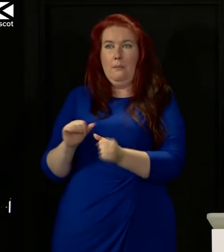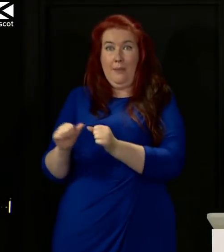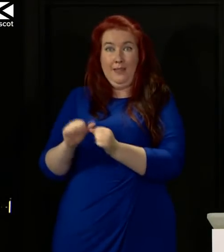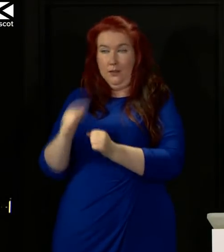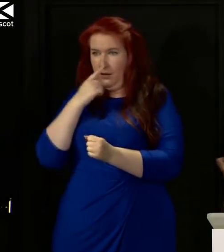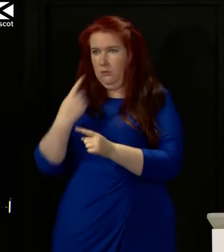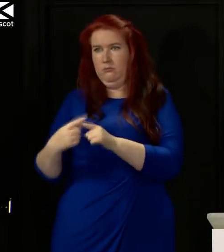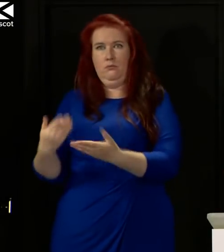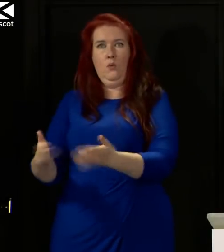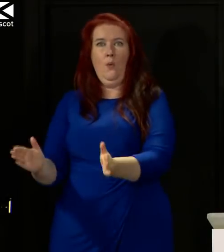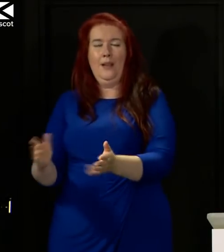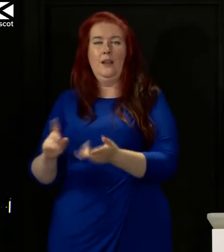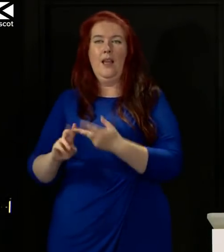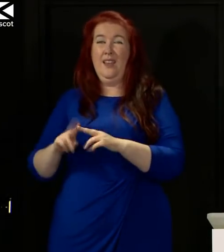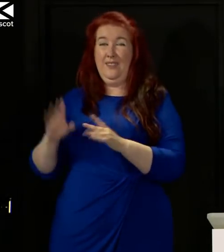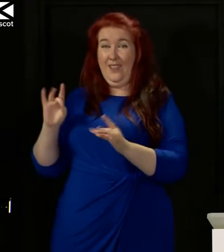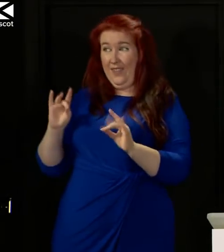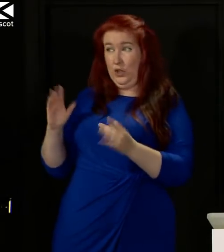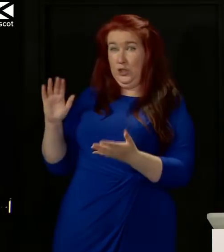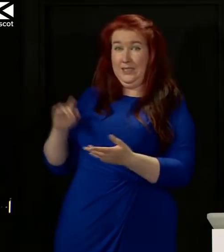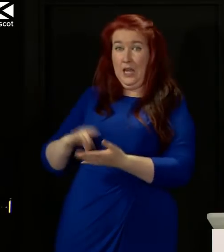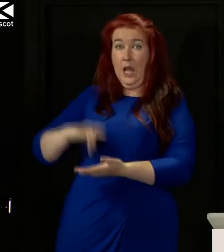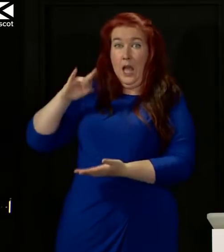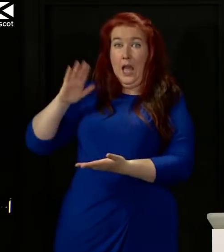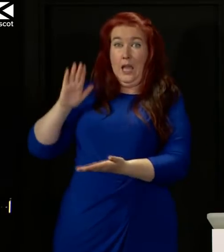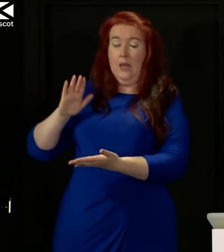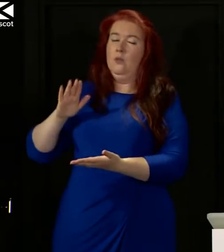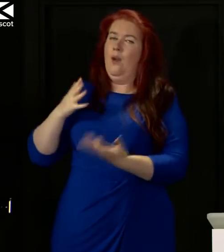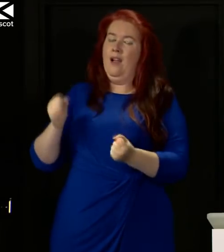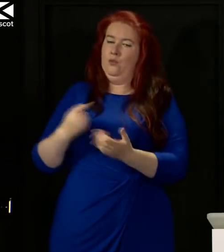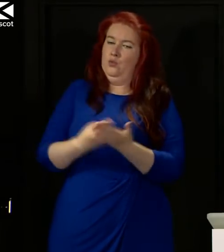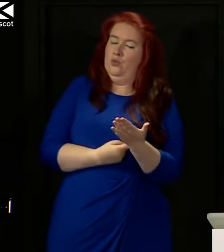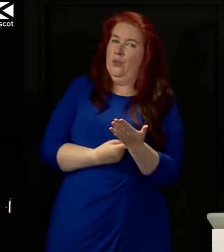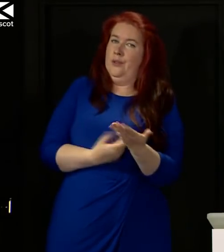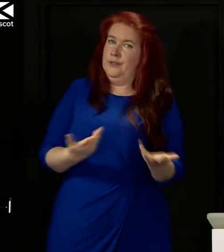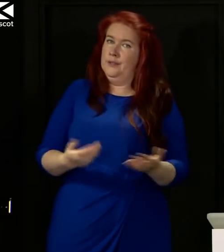still dealing with higher infection levels.